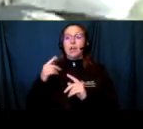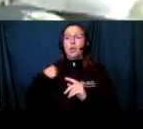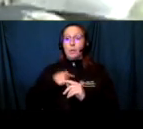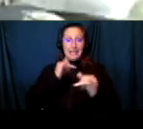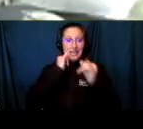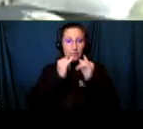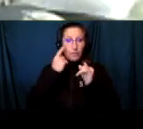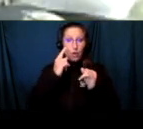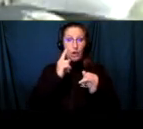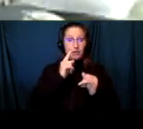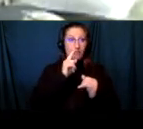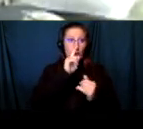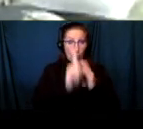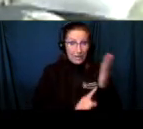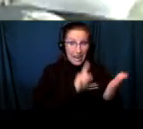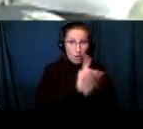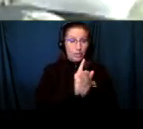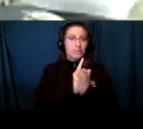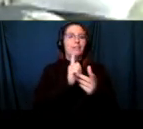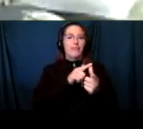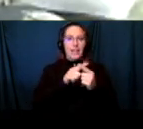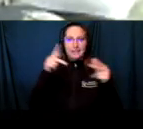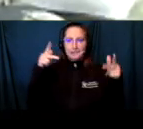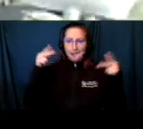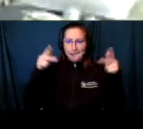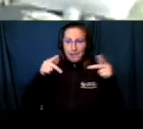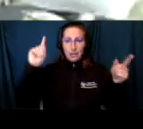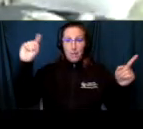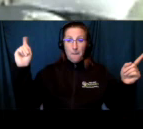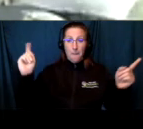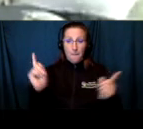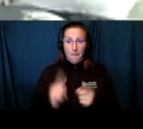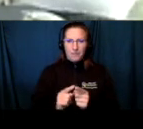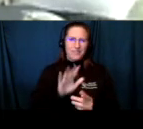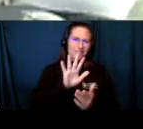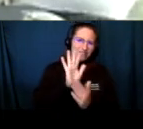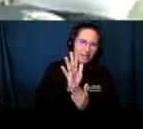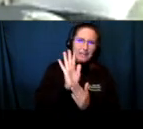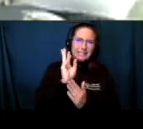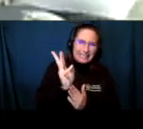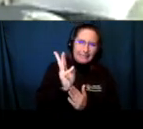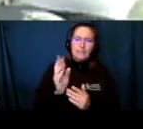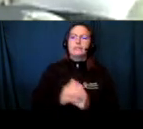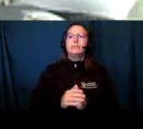to about five or six minutes. We're really trying to highlight different kinds of stories of success